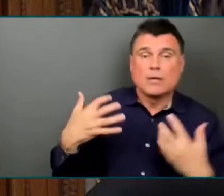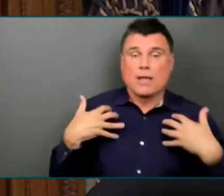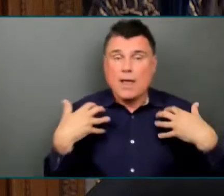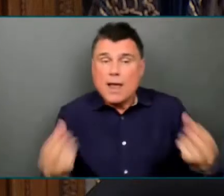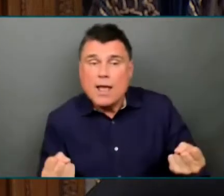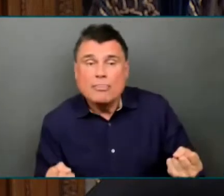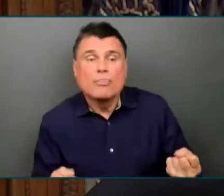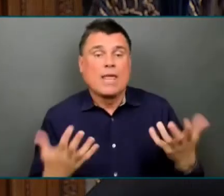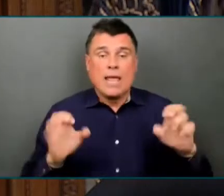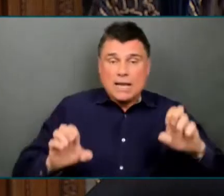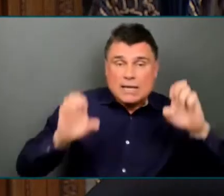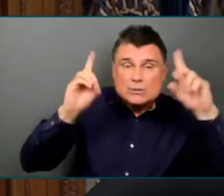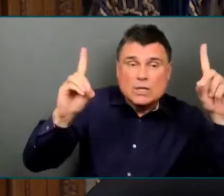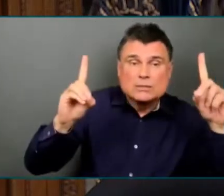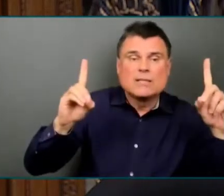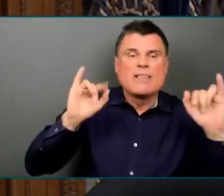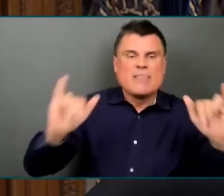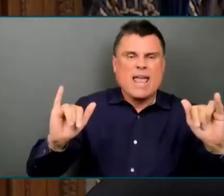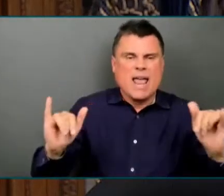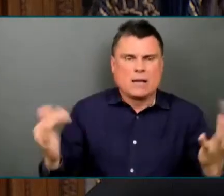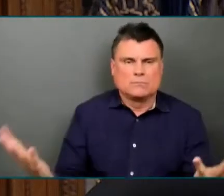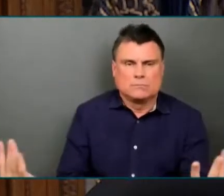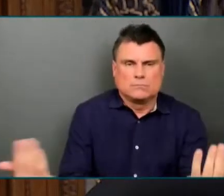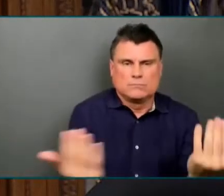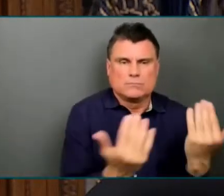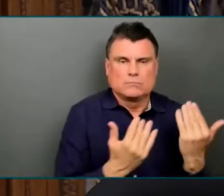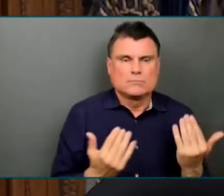We’ll be looking to the provincial accessibility committee to provide its advice